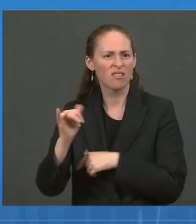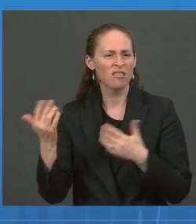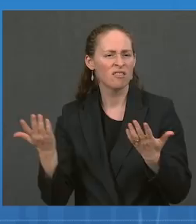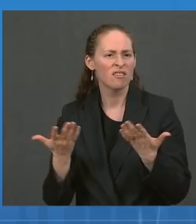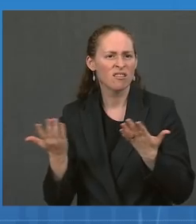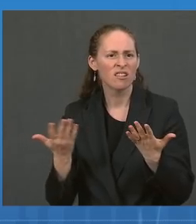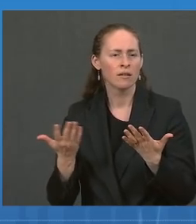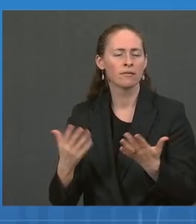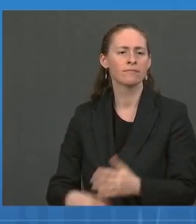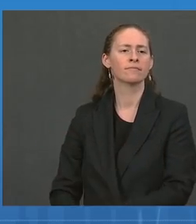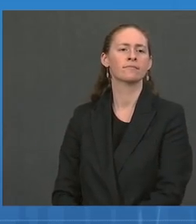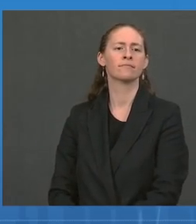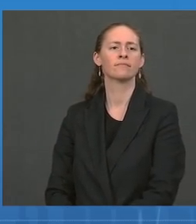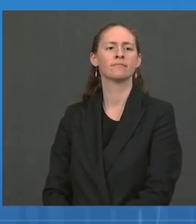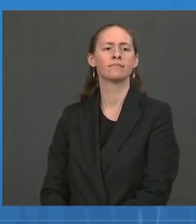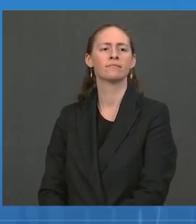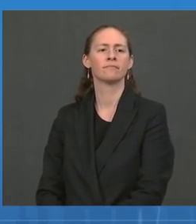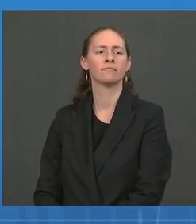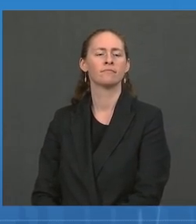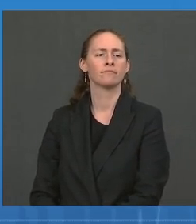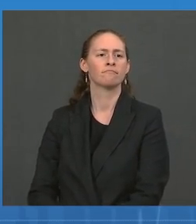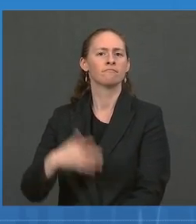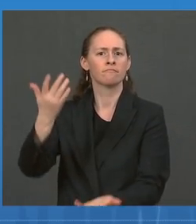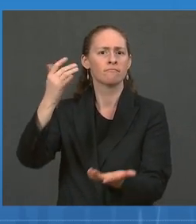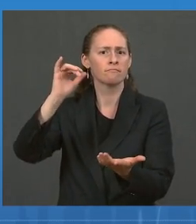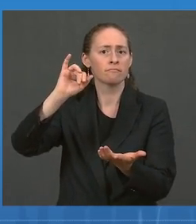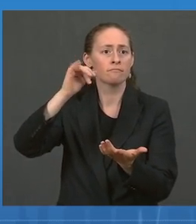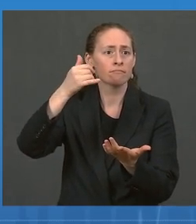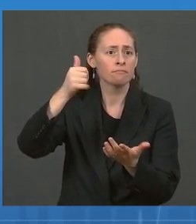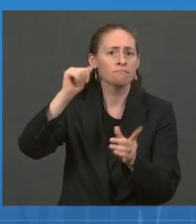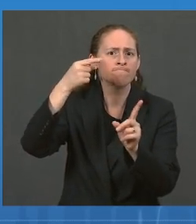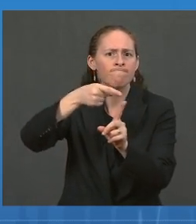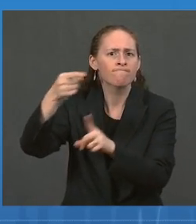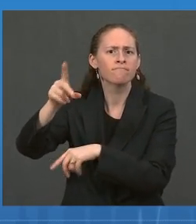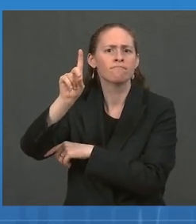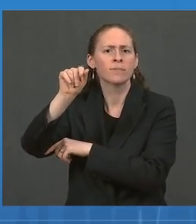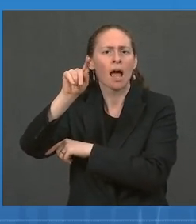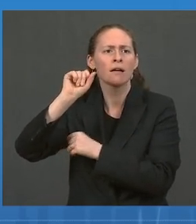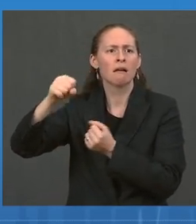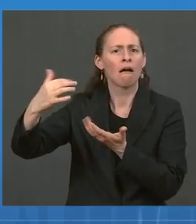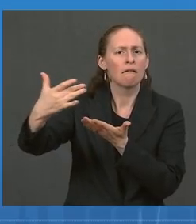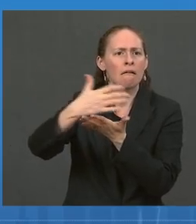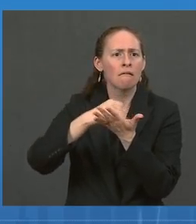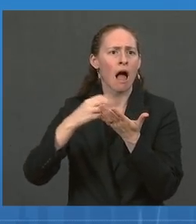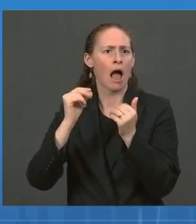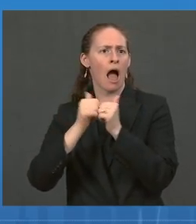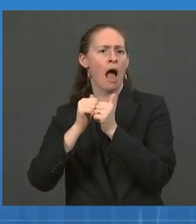and then, D, if anything, can we prevent and or treat this. Dr. Walensky: And maybe I'll just add